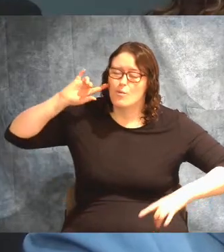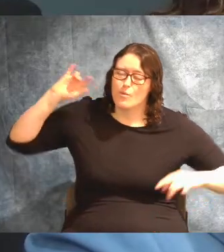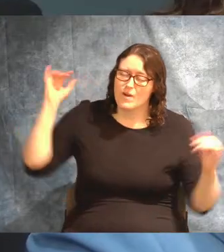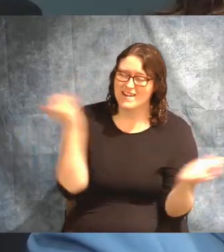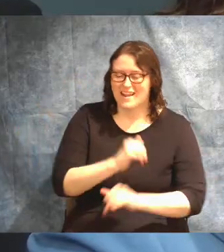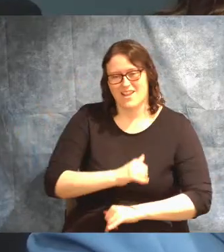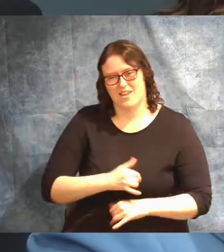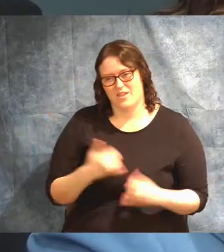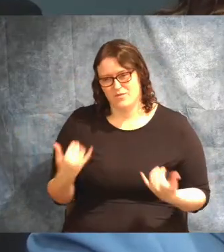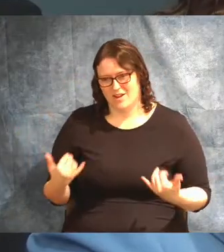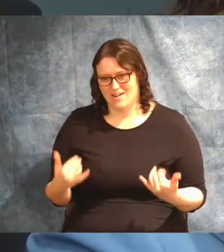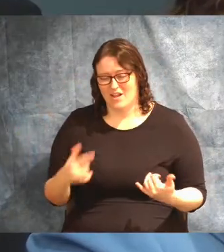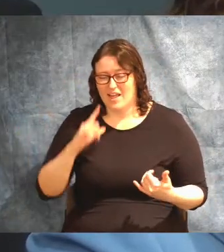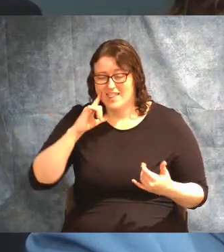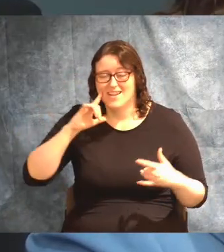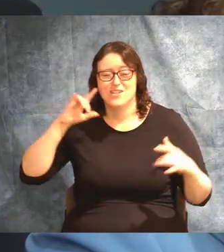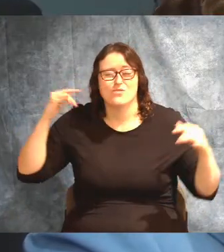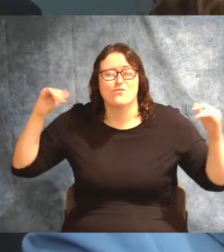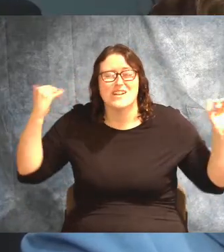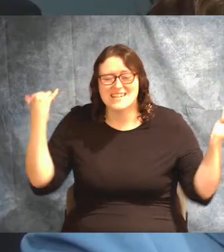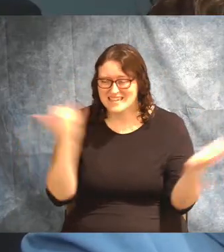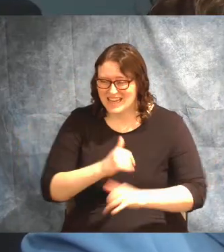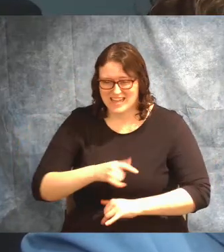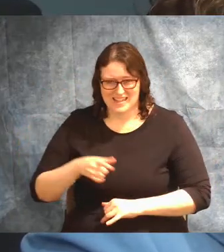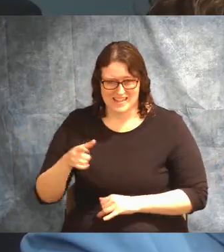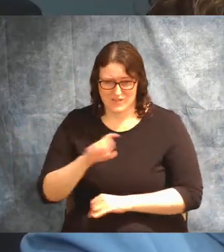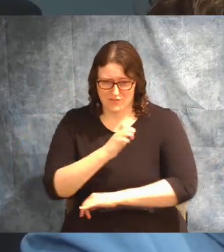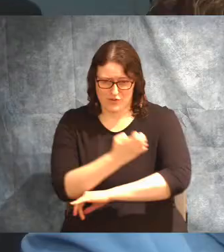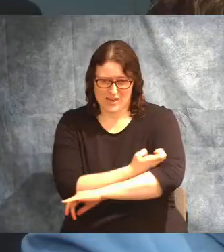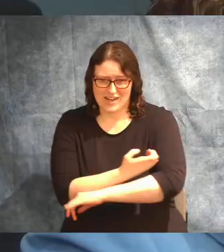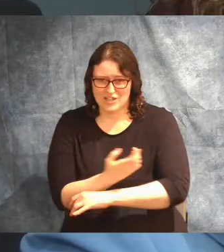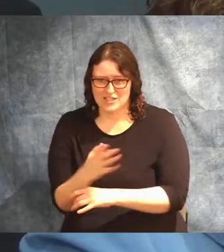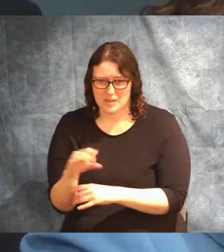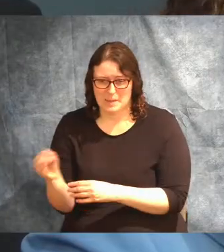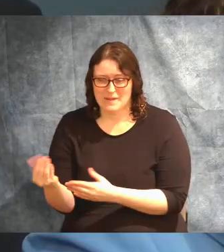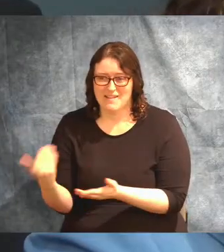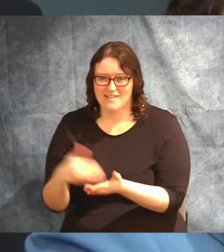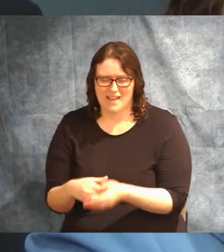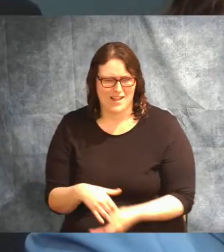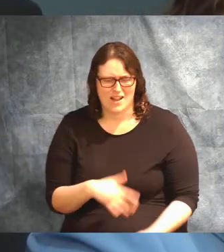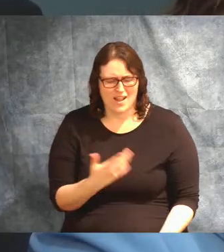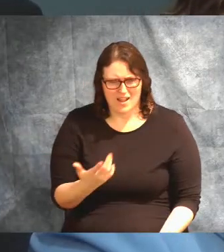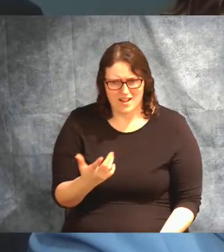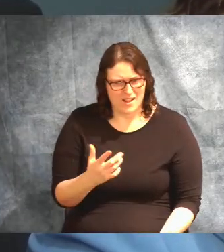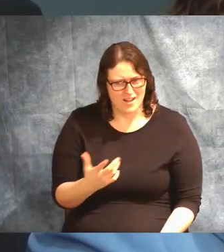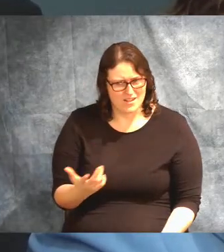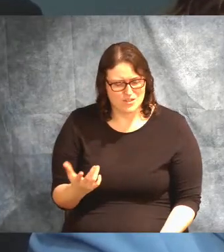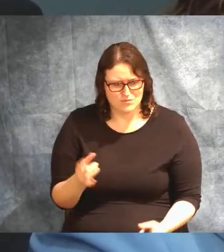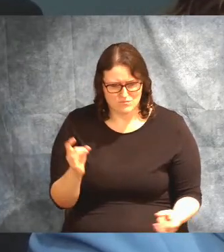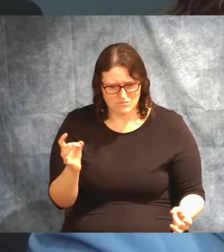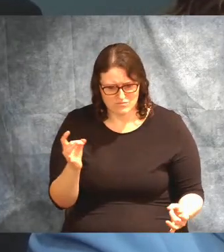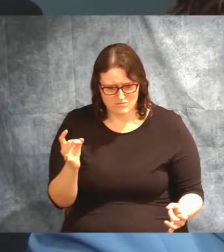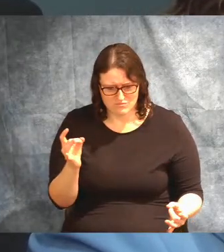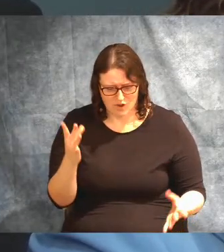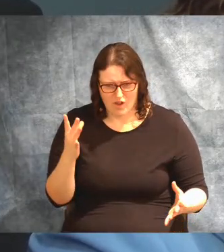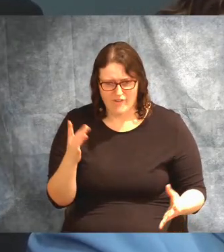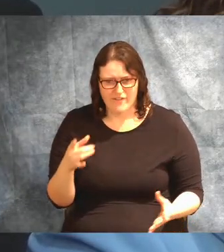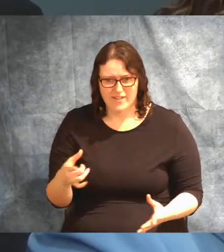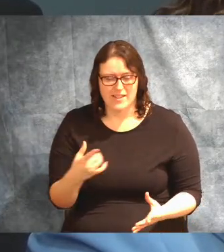think it's outrageous for them and insensitive of them to go and ask for another increase.